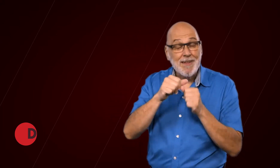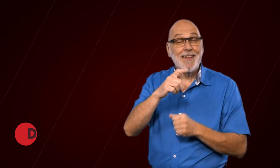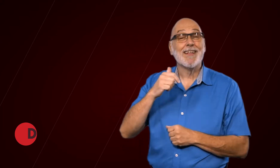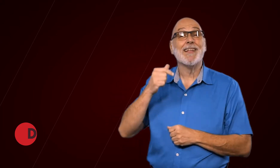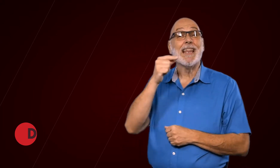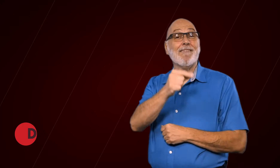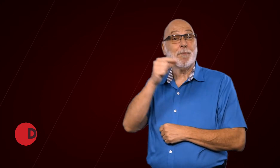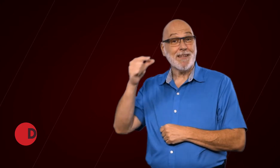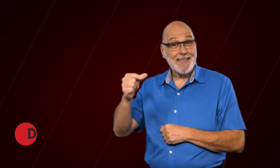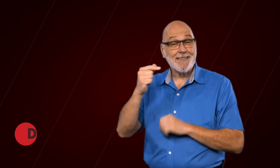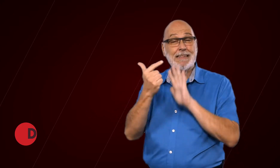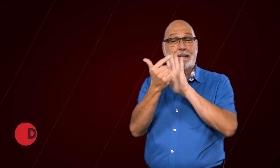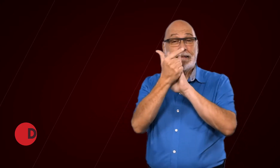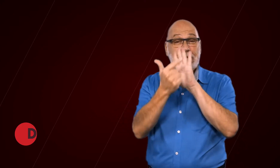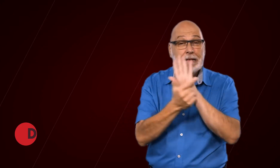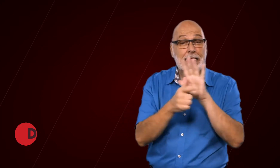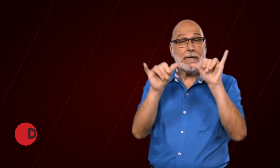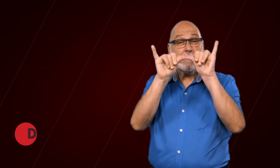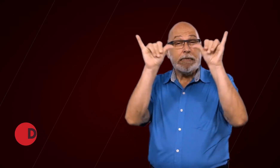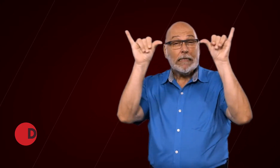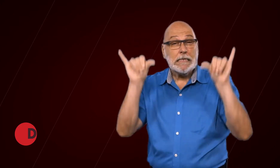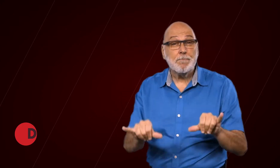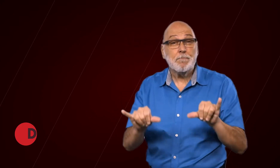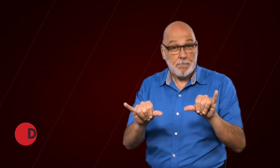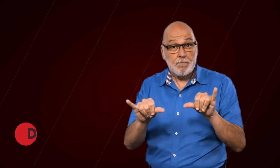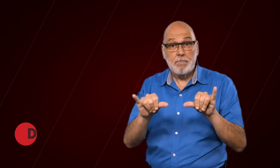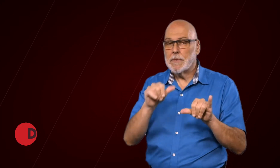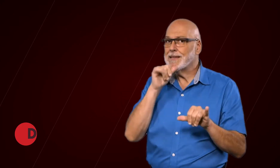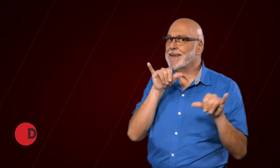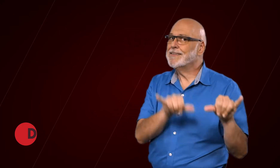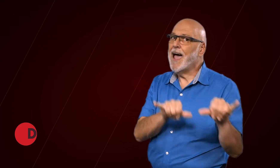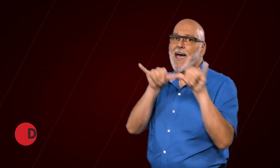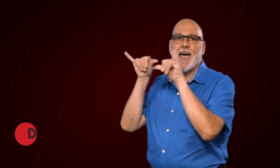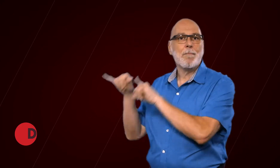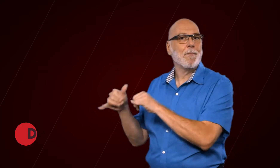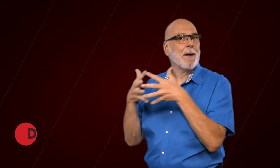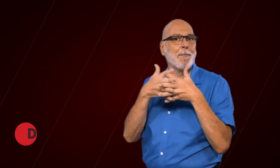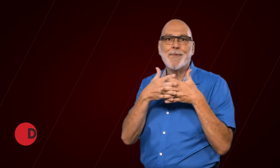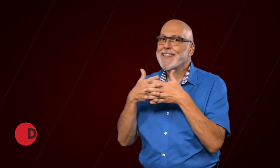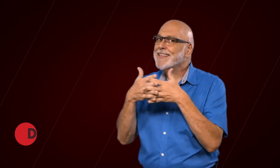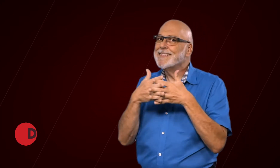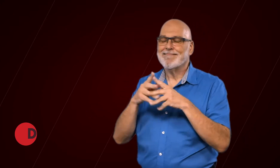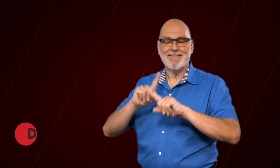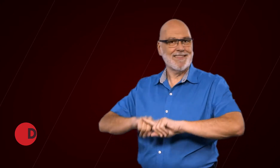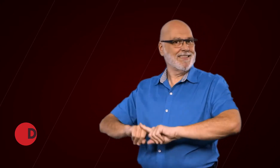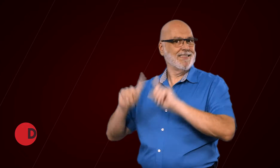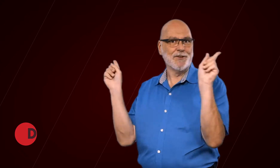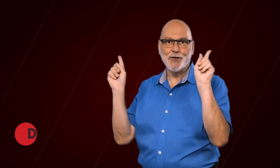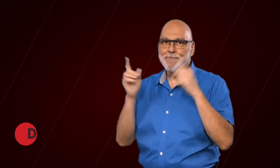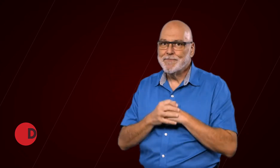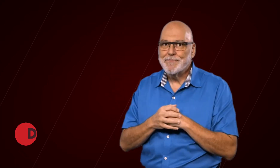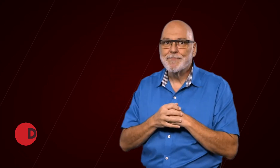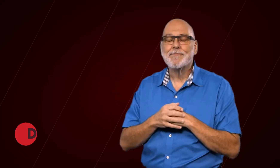Remember government and legal systems are not the same.